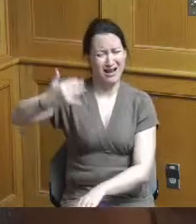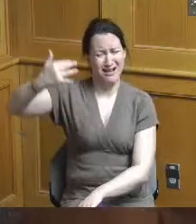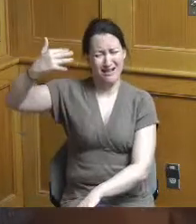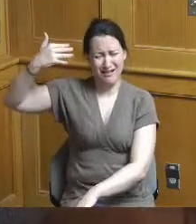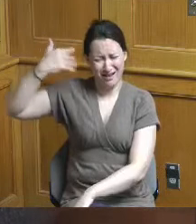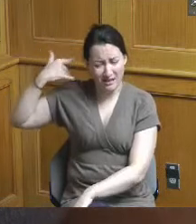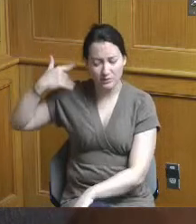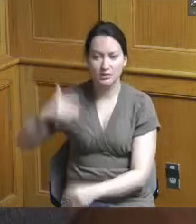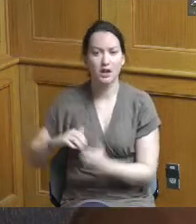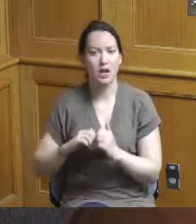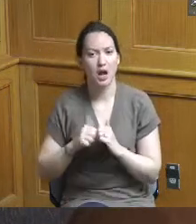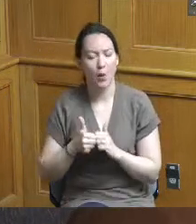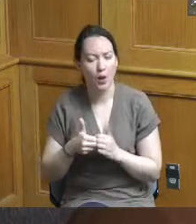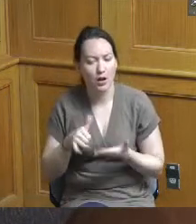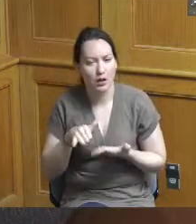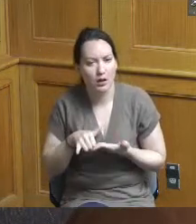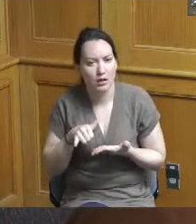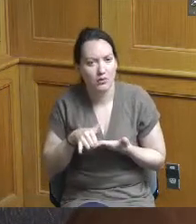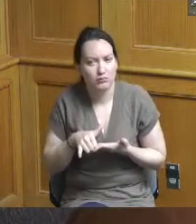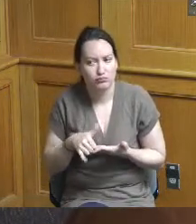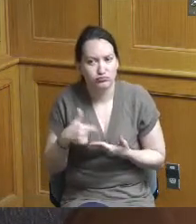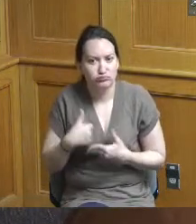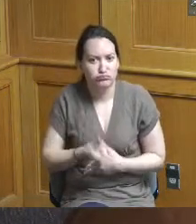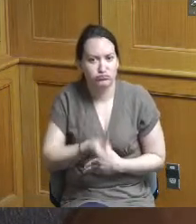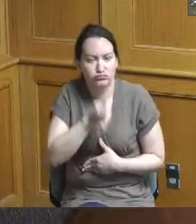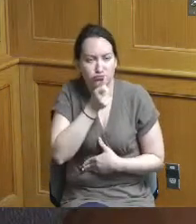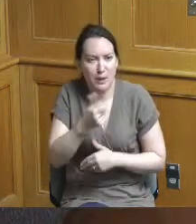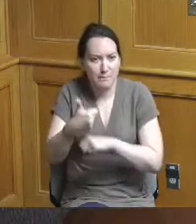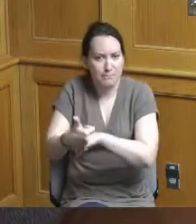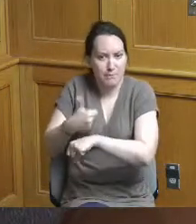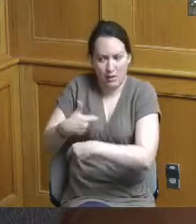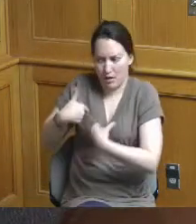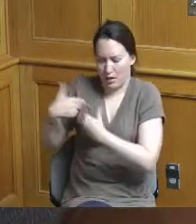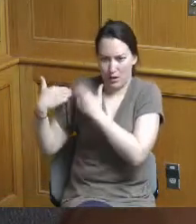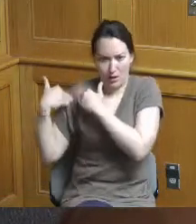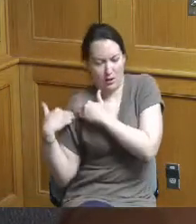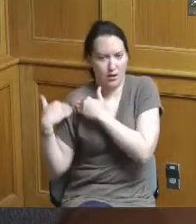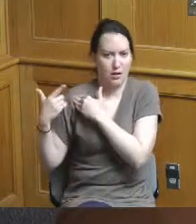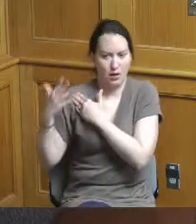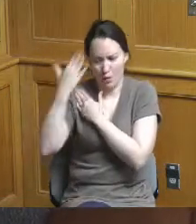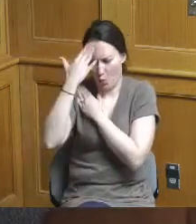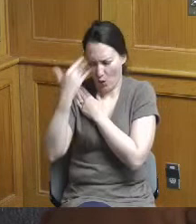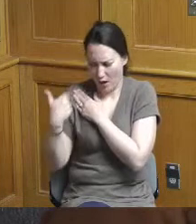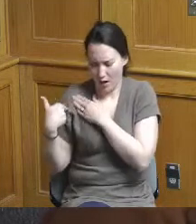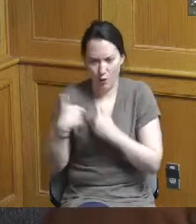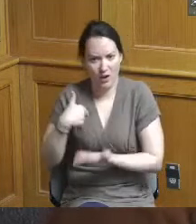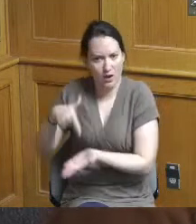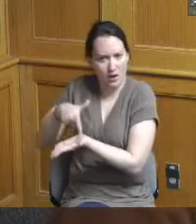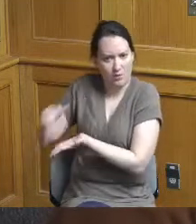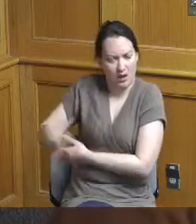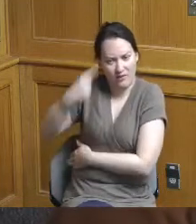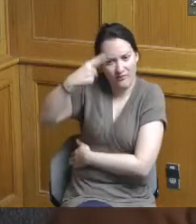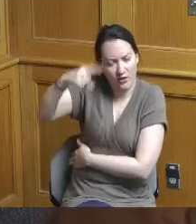how in the world are we not indemnified how in the world are we on the hook to pay this how in